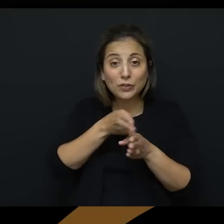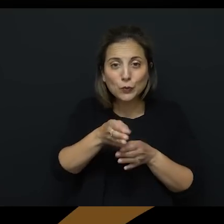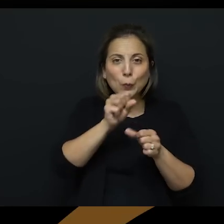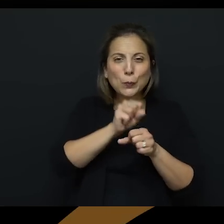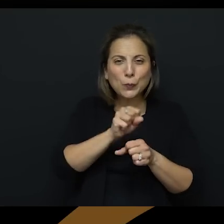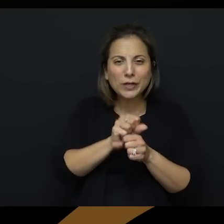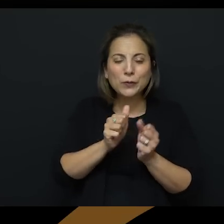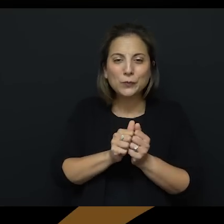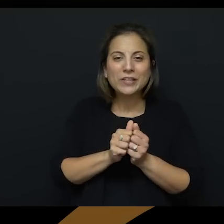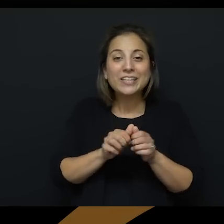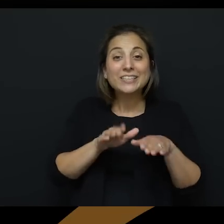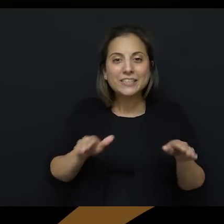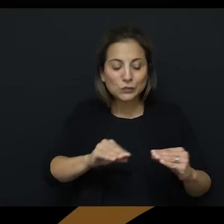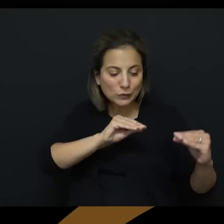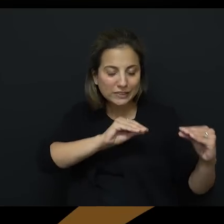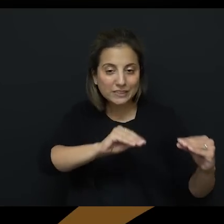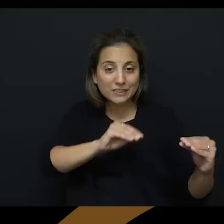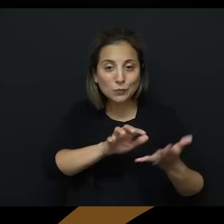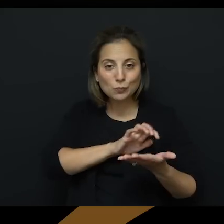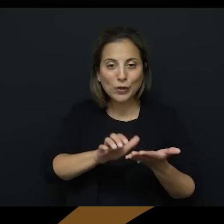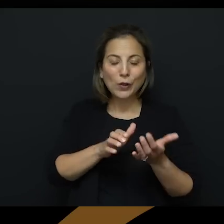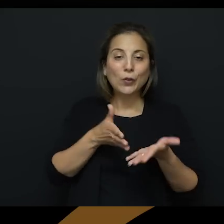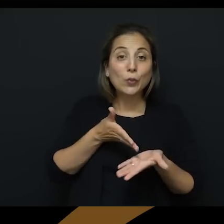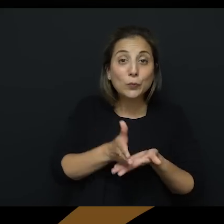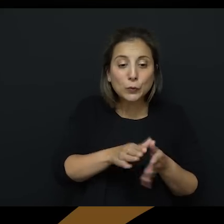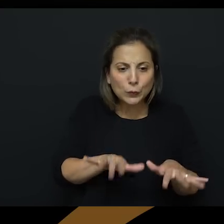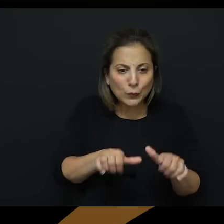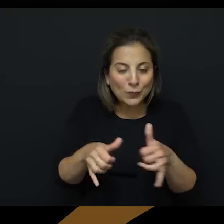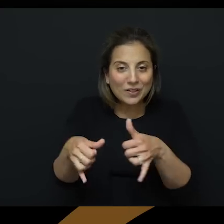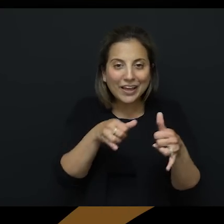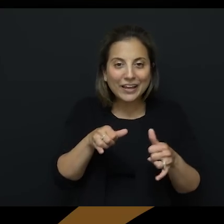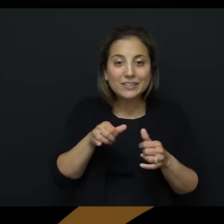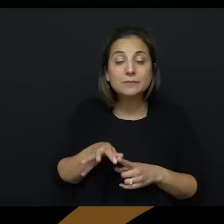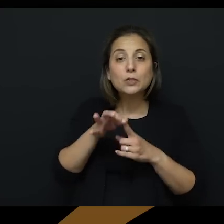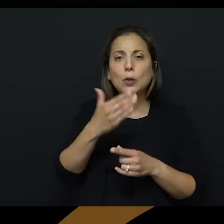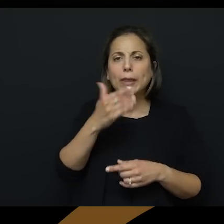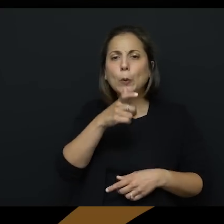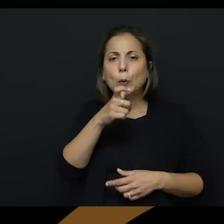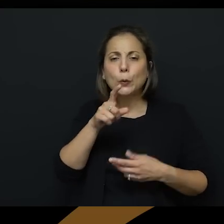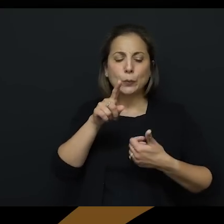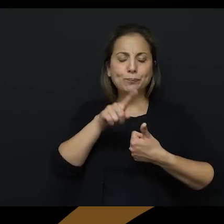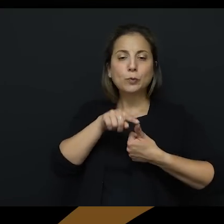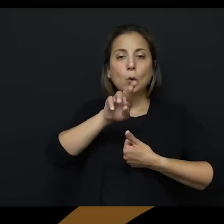We could not have done it without the help and the support of the many blind organizations and professionals